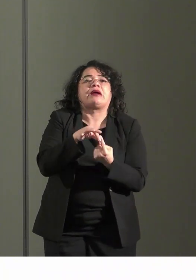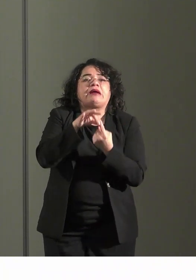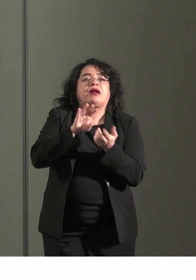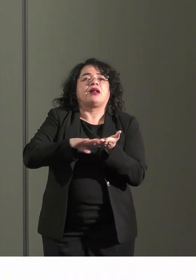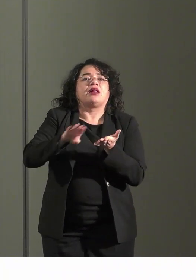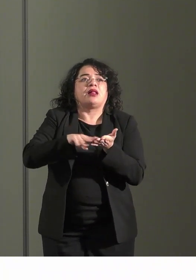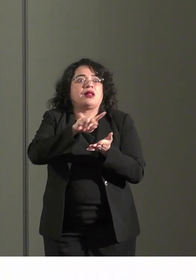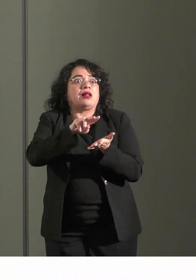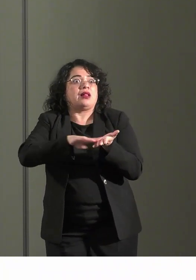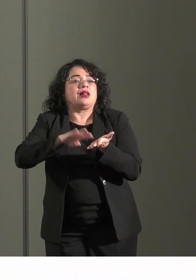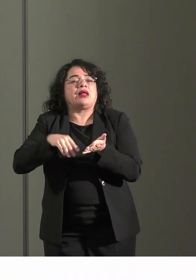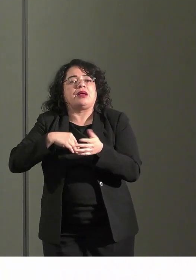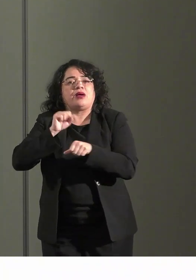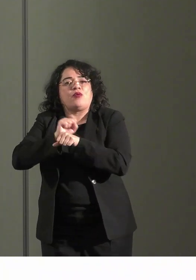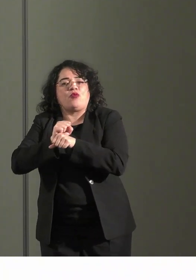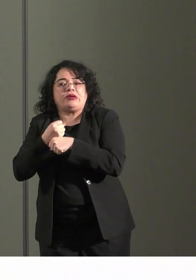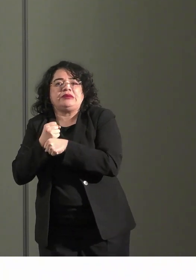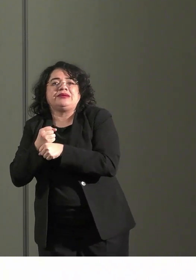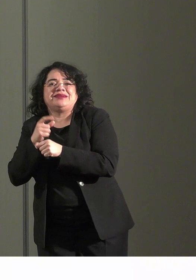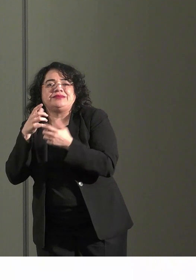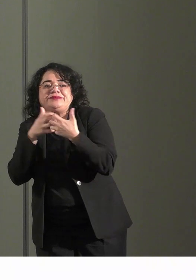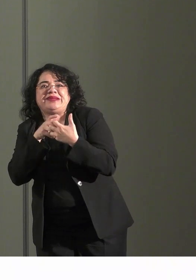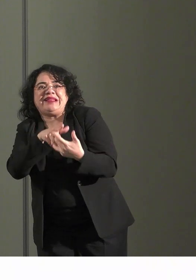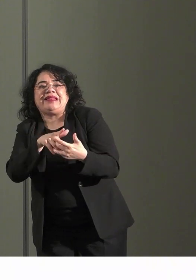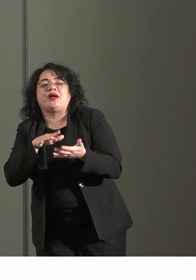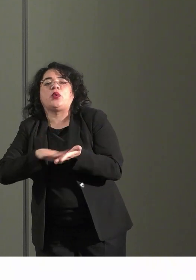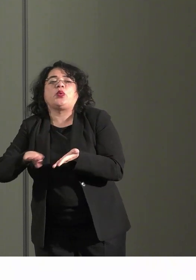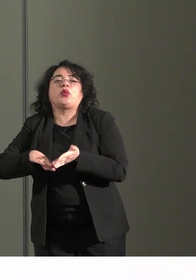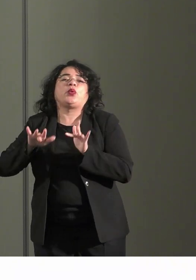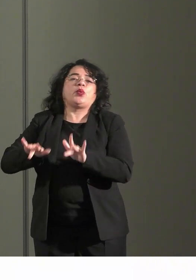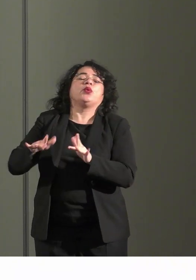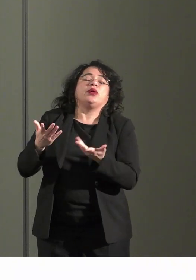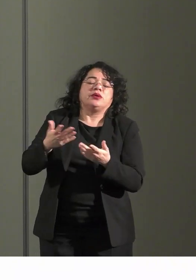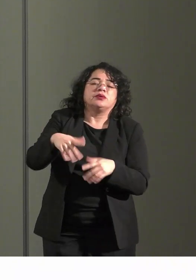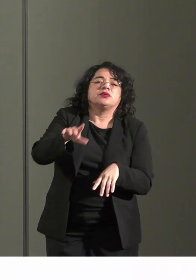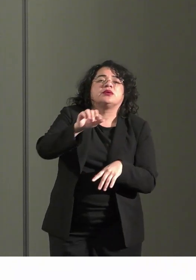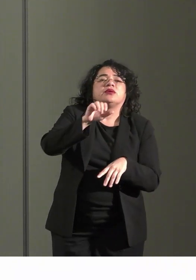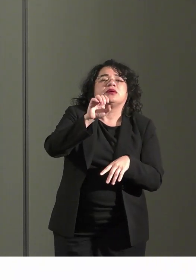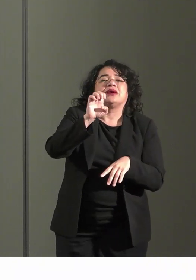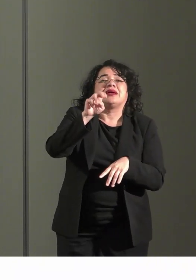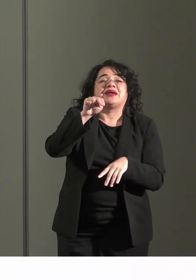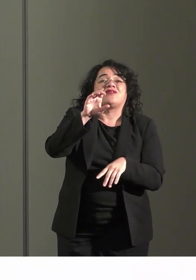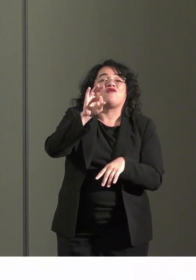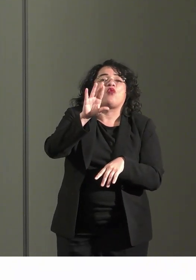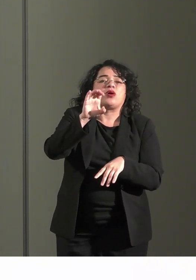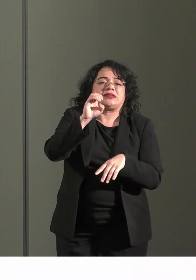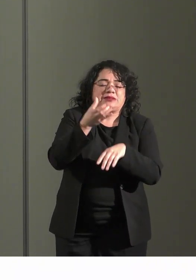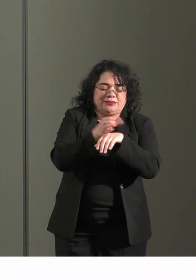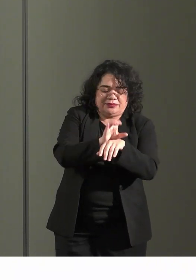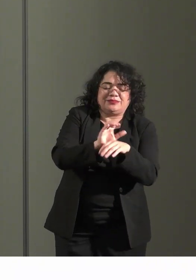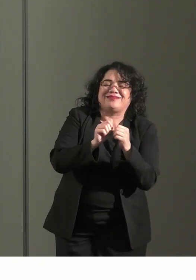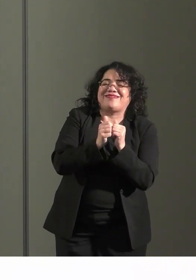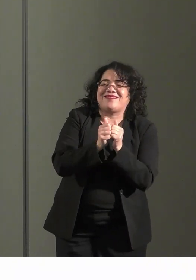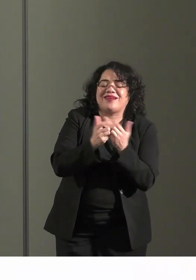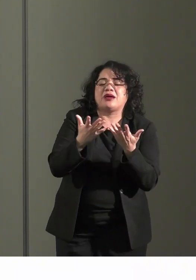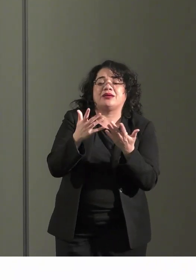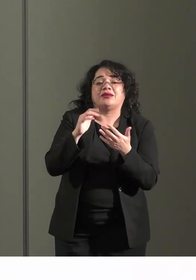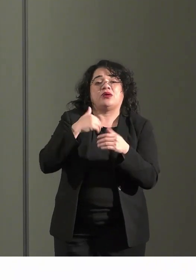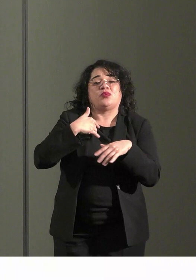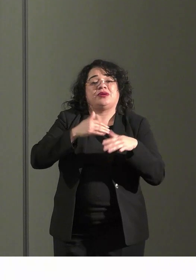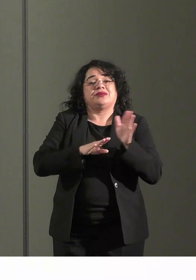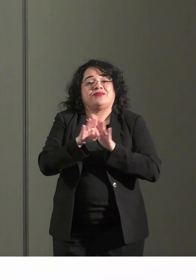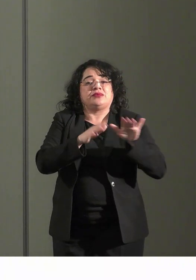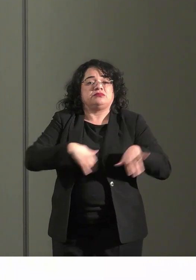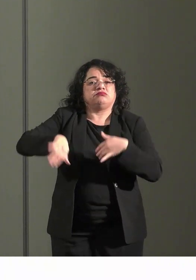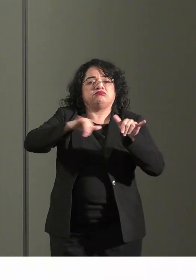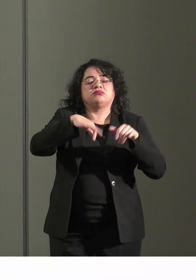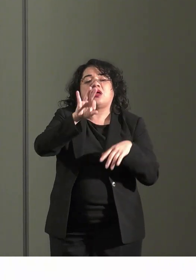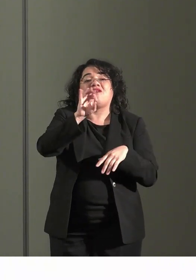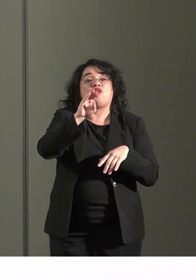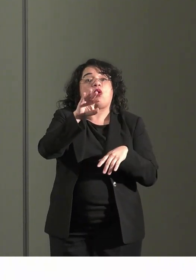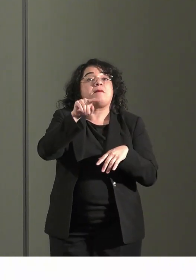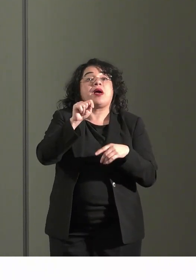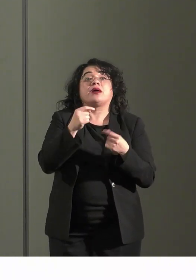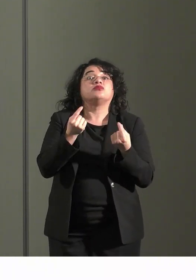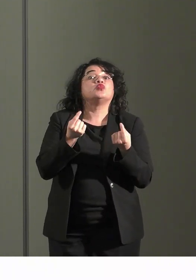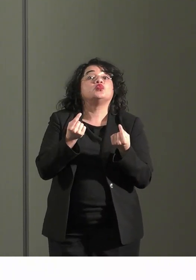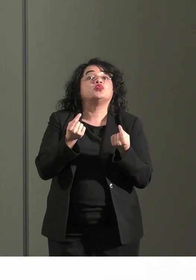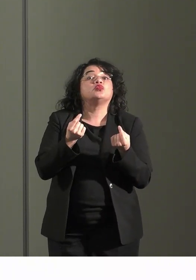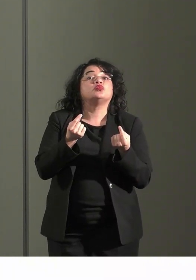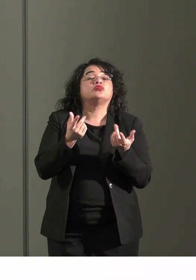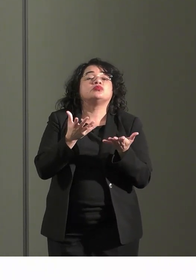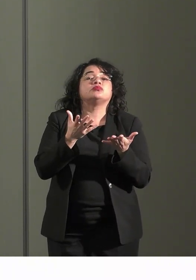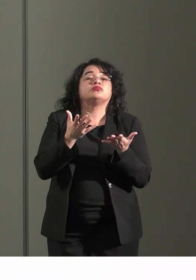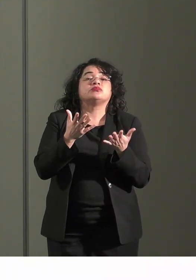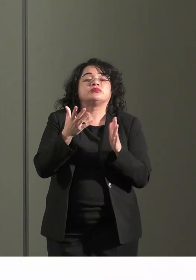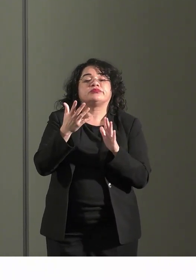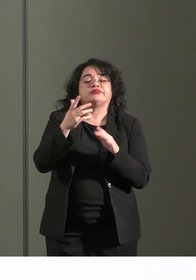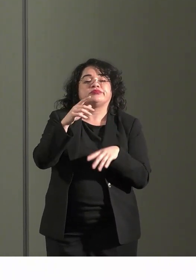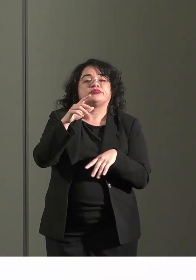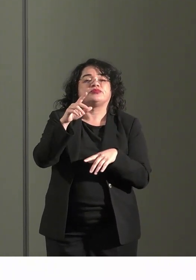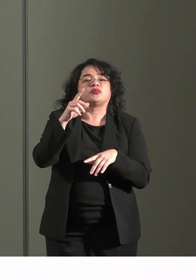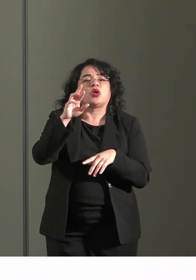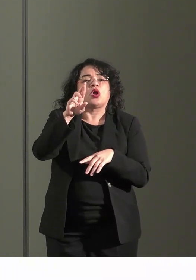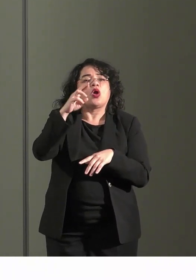Enforcement is another entity. We develop the standards that is not reasonable